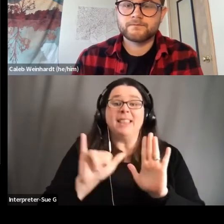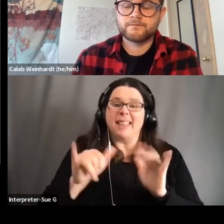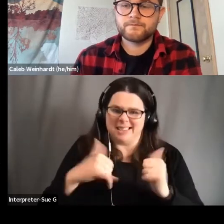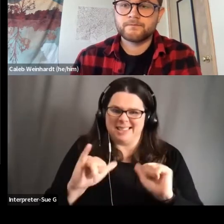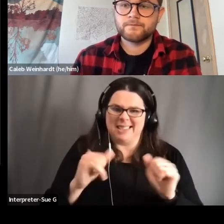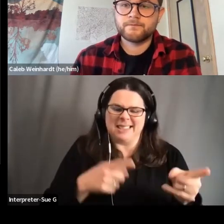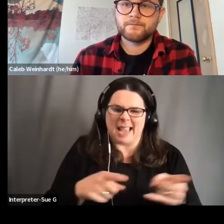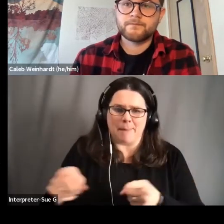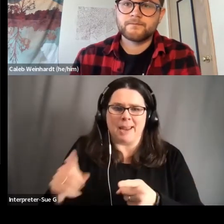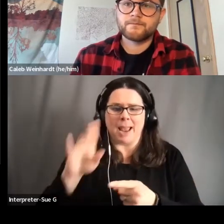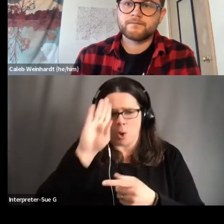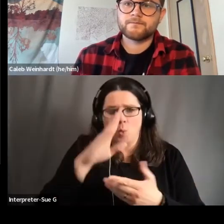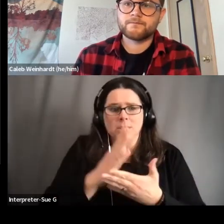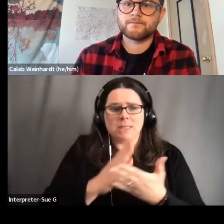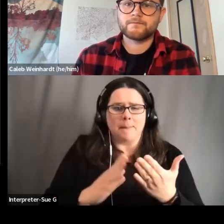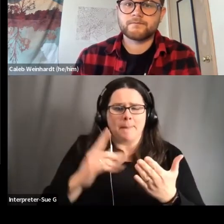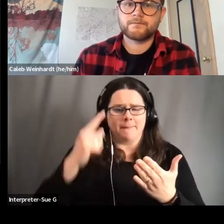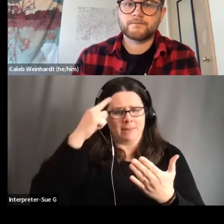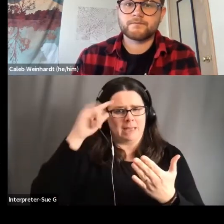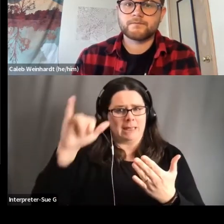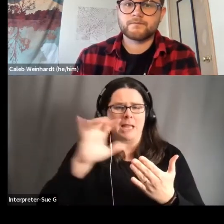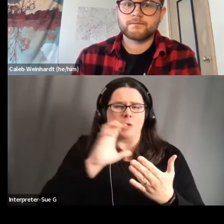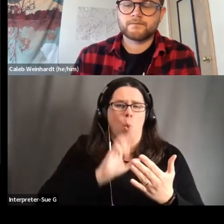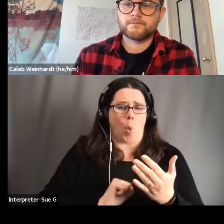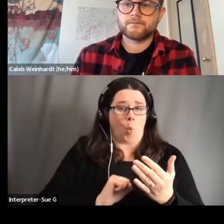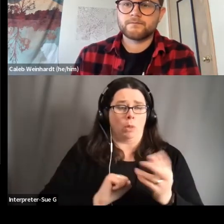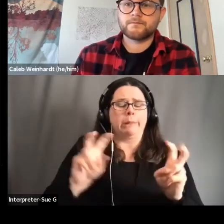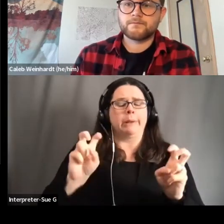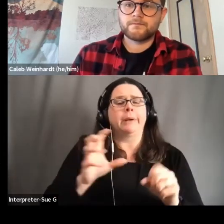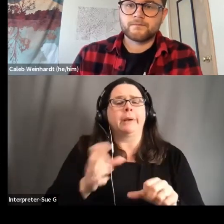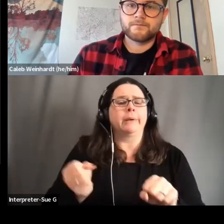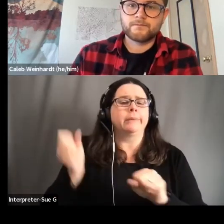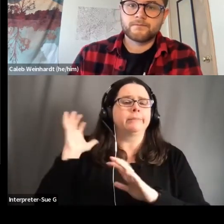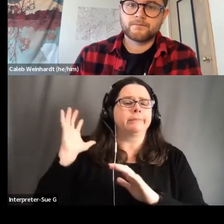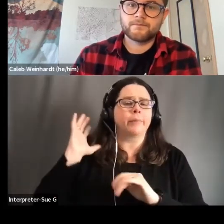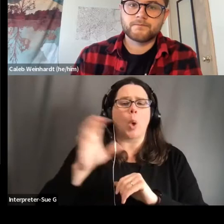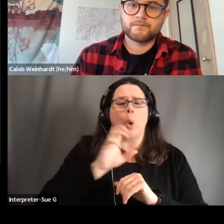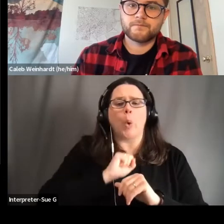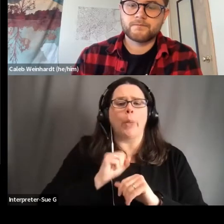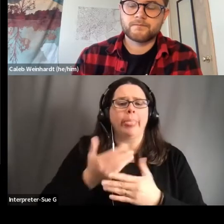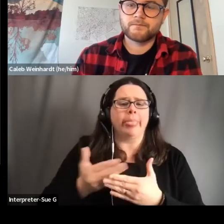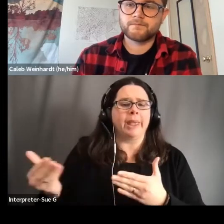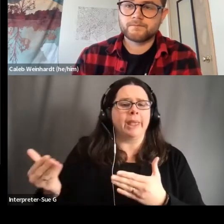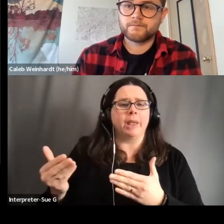I think some of us think that that is an old thing, that it doesn't happen anymore. We don't institutionalize people,